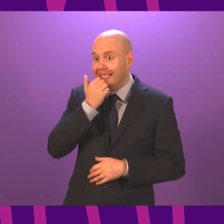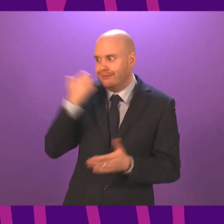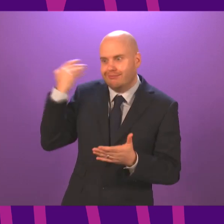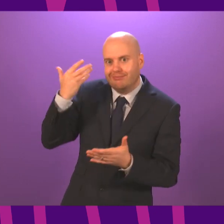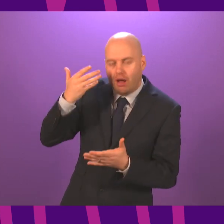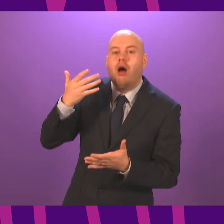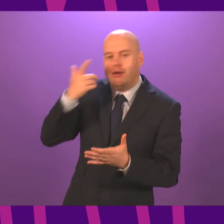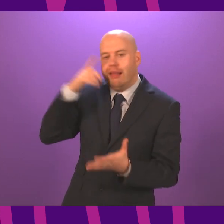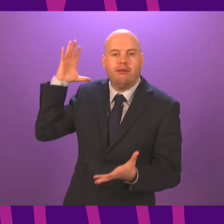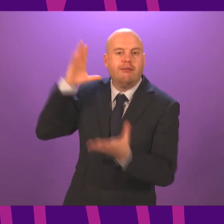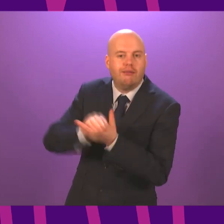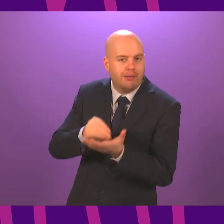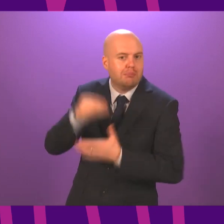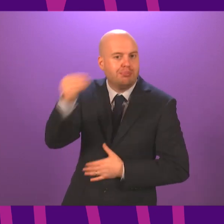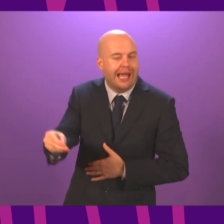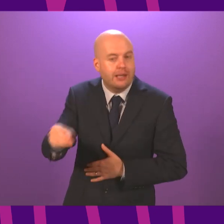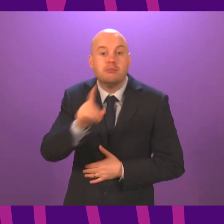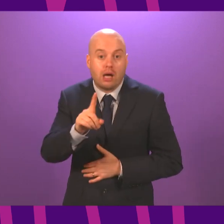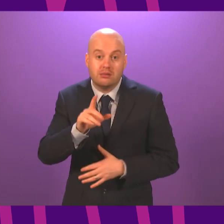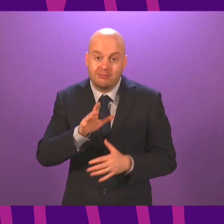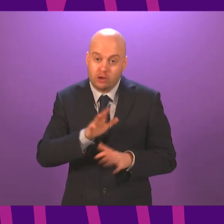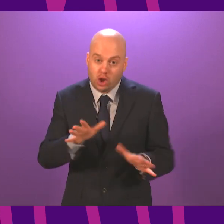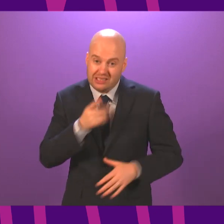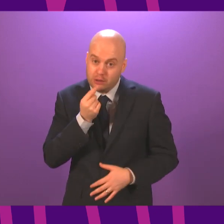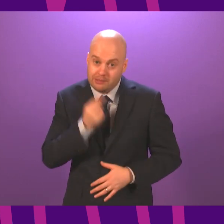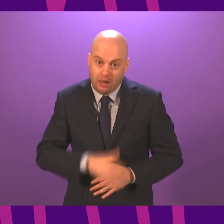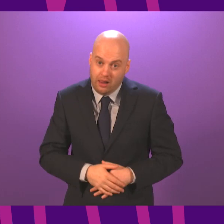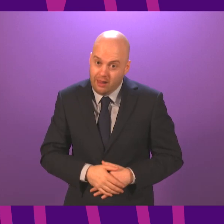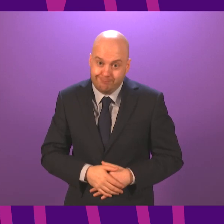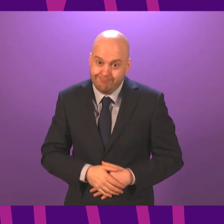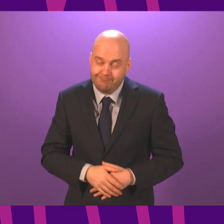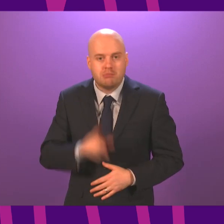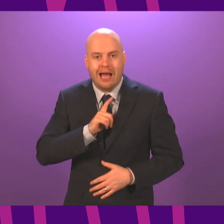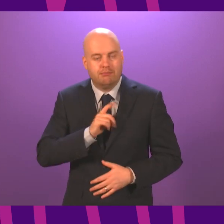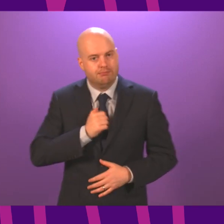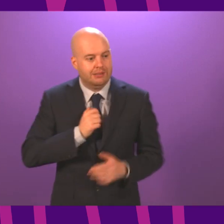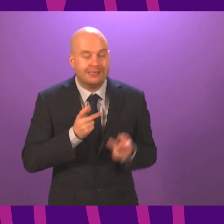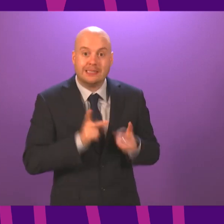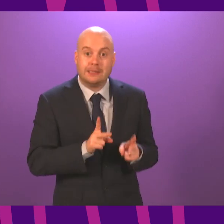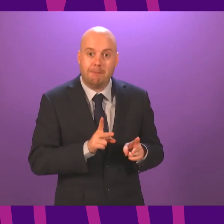It is not possible to do so because the system was not designed to allow that to happen.